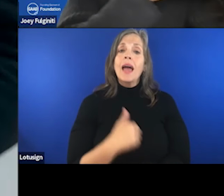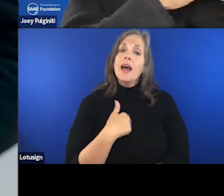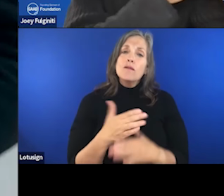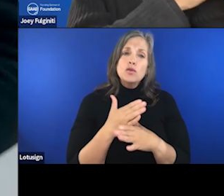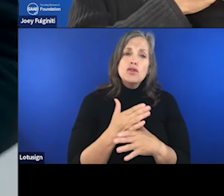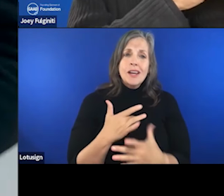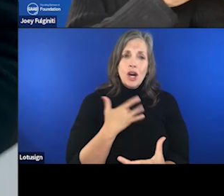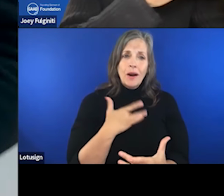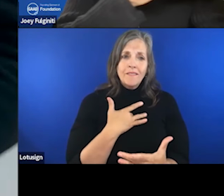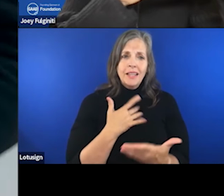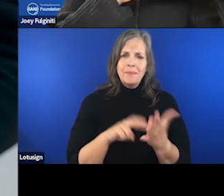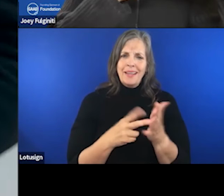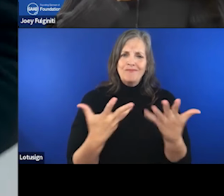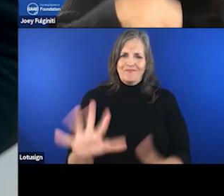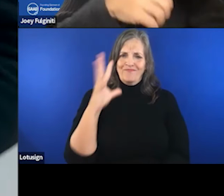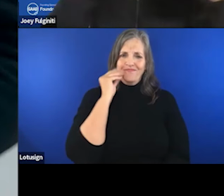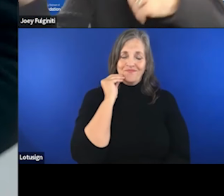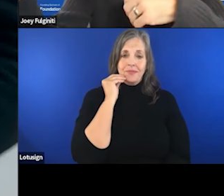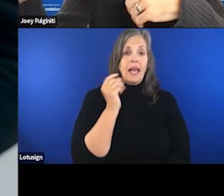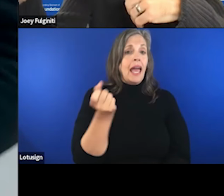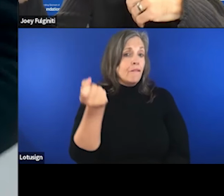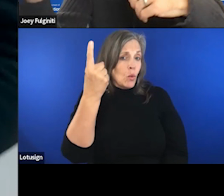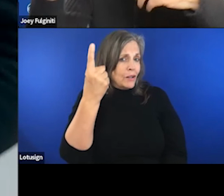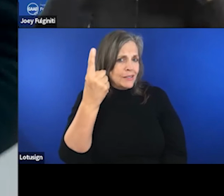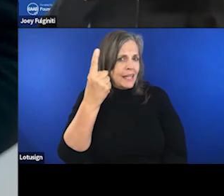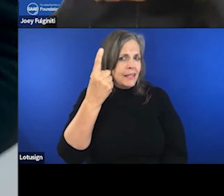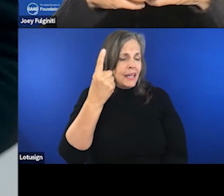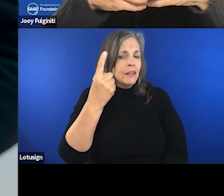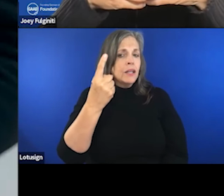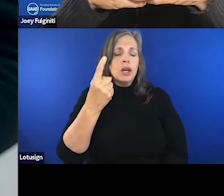out you've been there if you understand it you haven't been there but you can learn about it